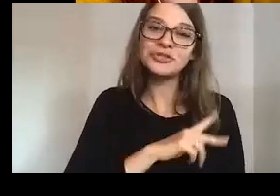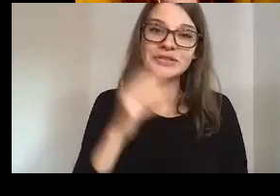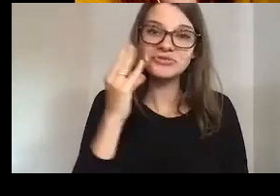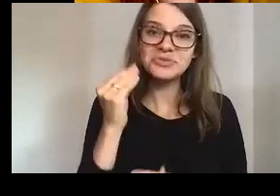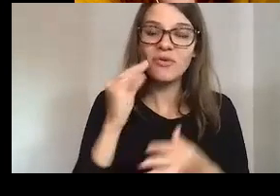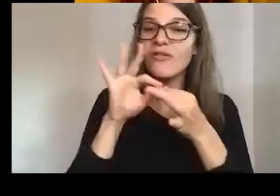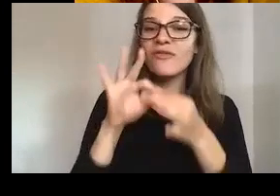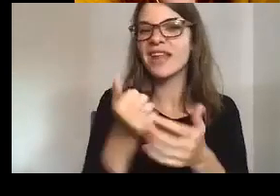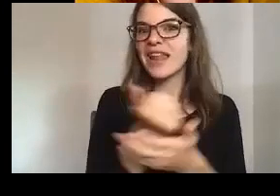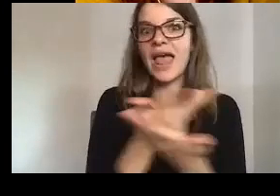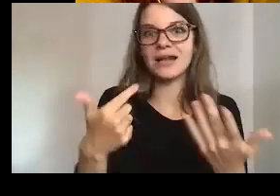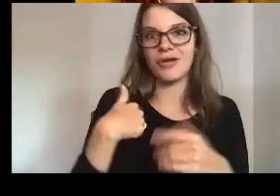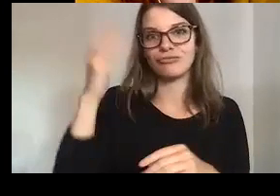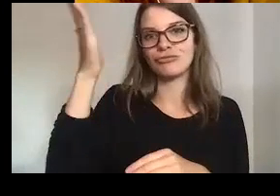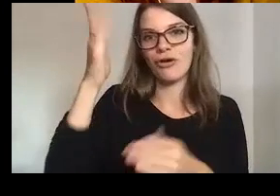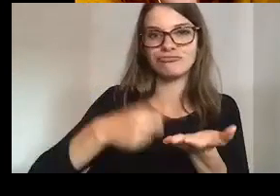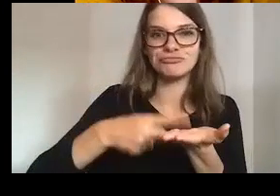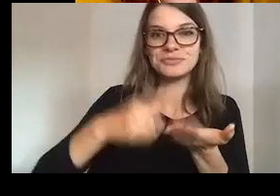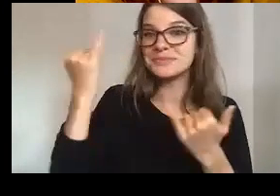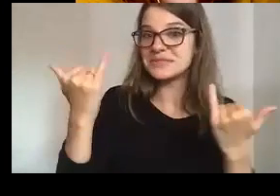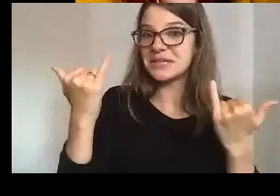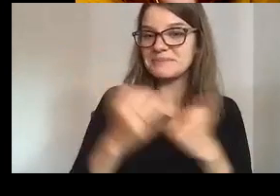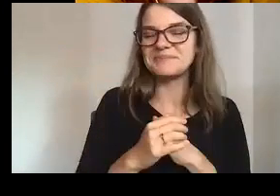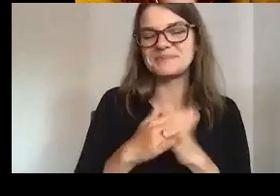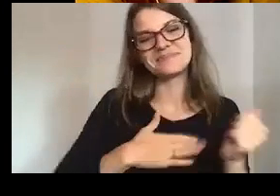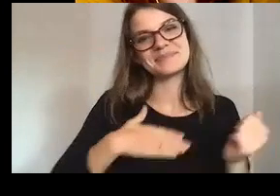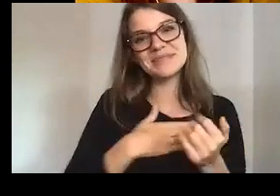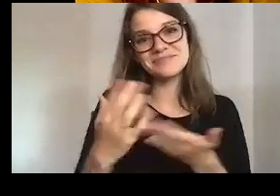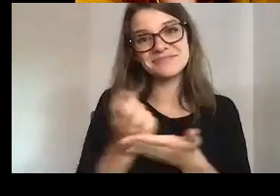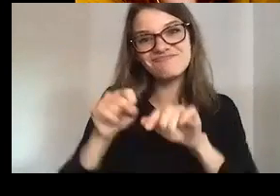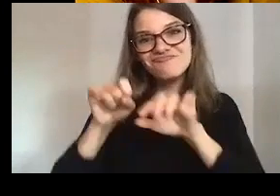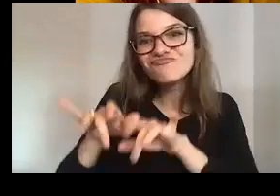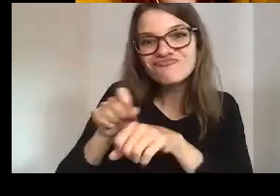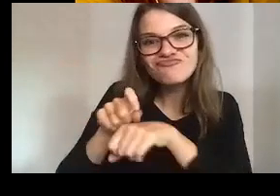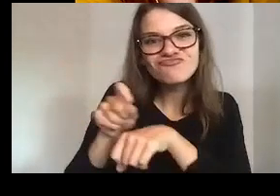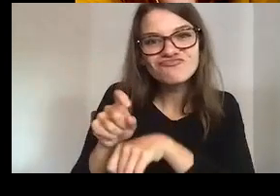the things that I talk about today feel free to include those as well in the q